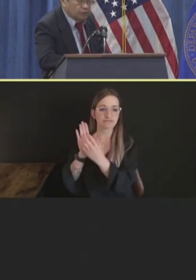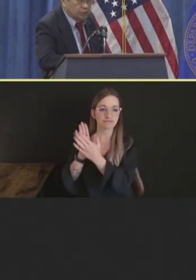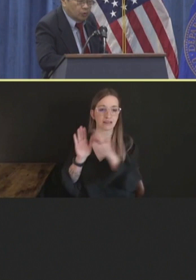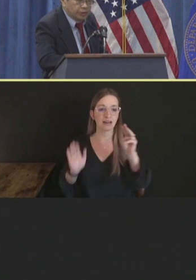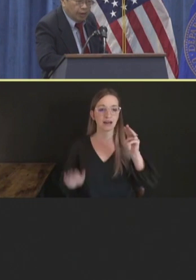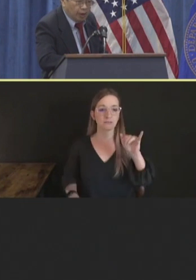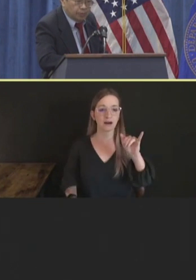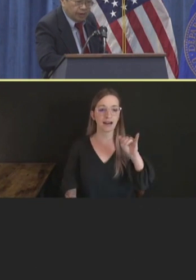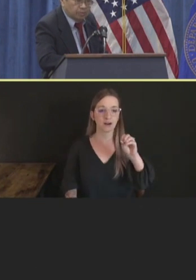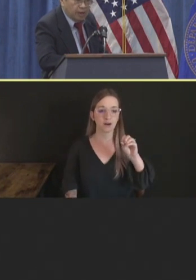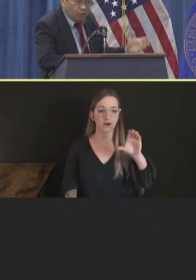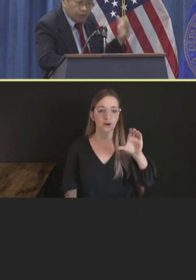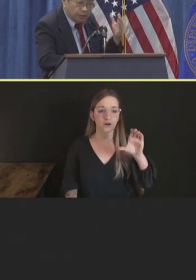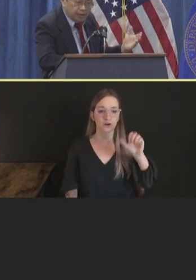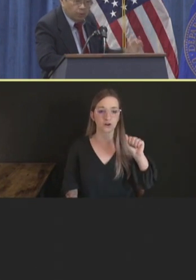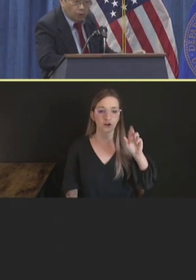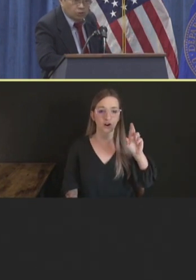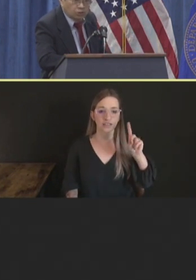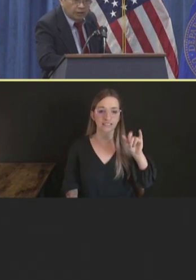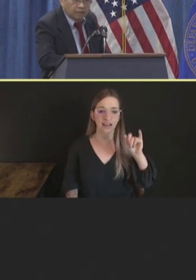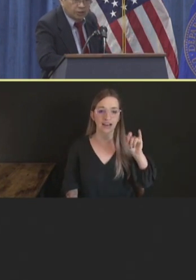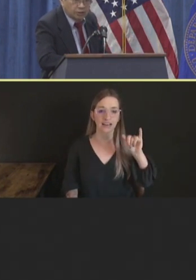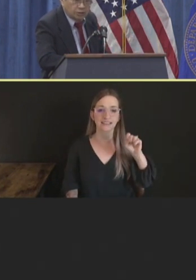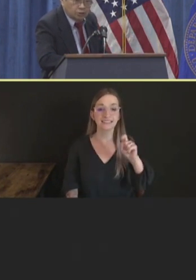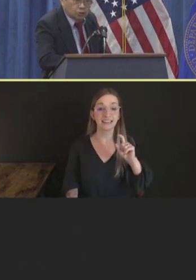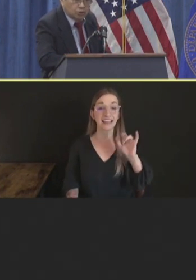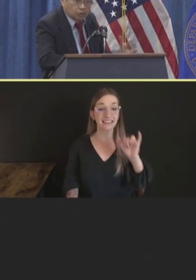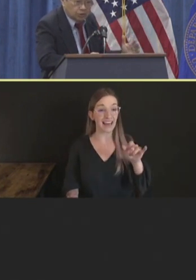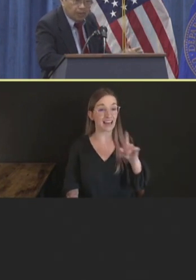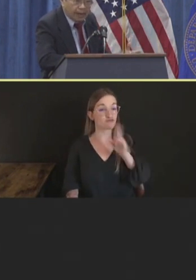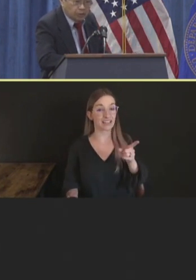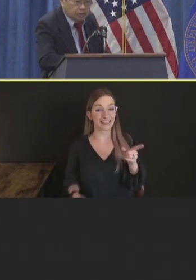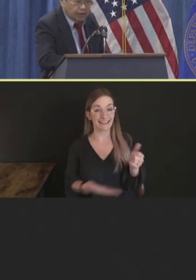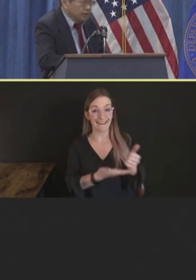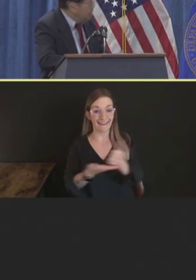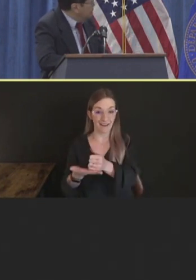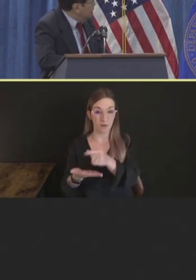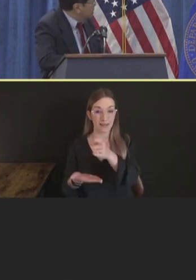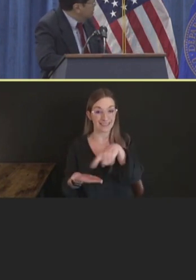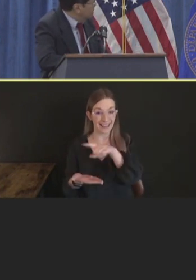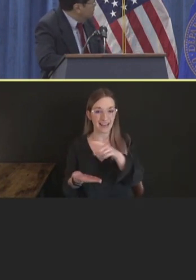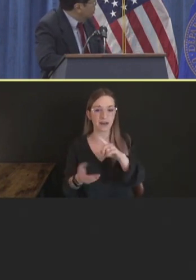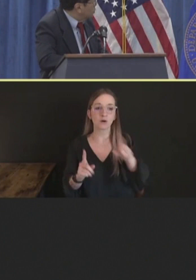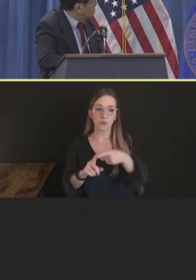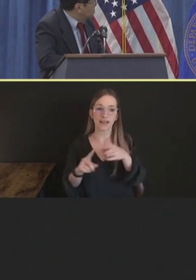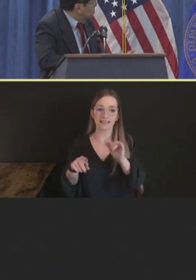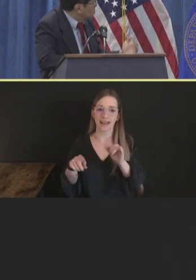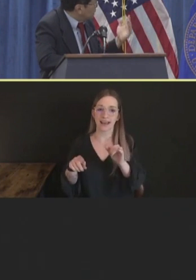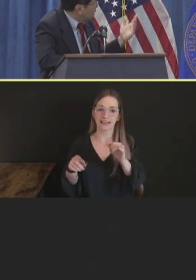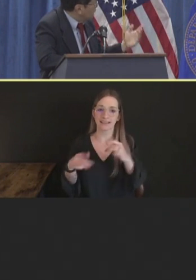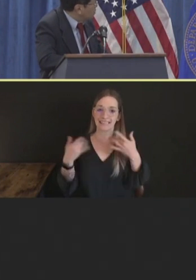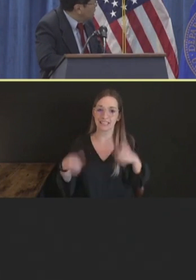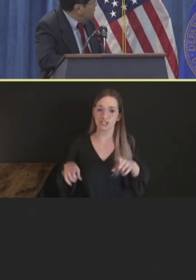really helped them, when that emerged as a safety issue, to manage that issue.